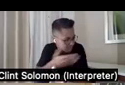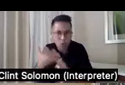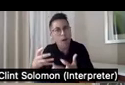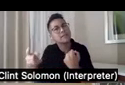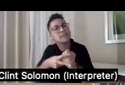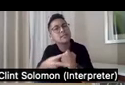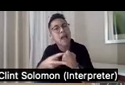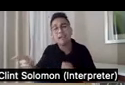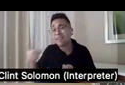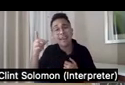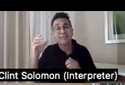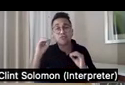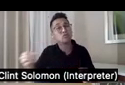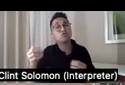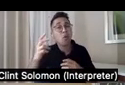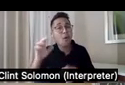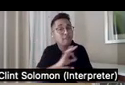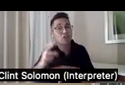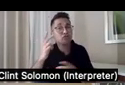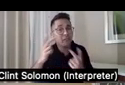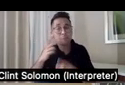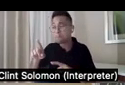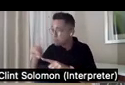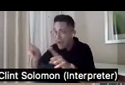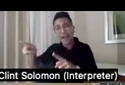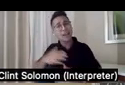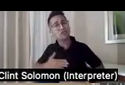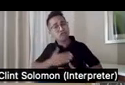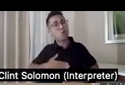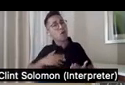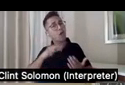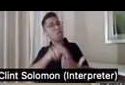functional vision but he still enjoys looking at those and i think of that is kind of like